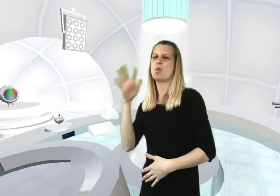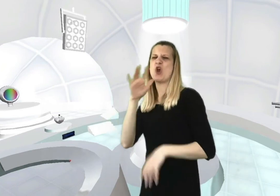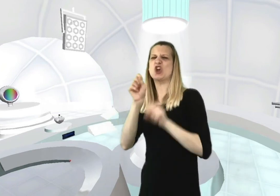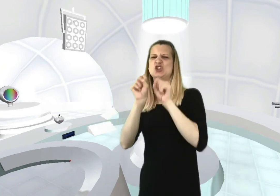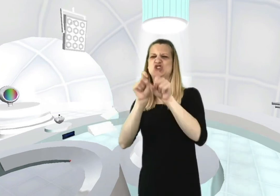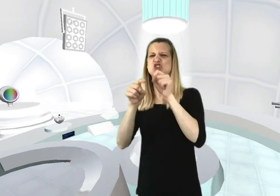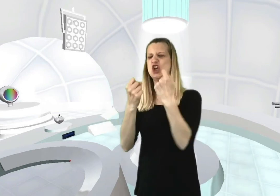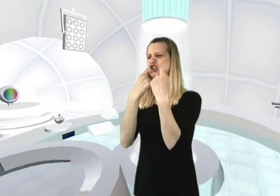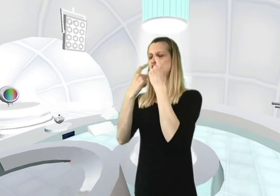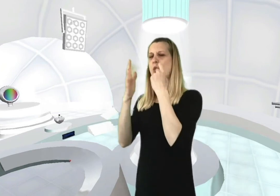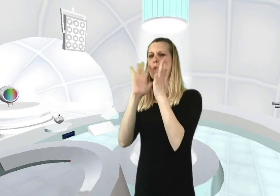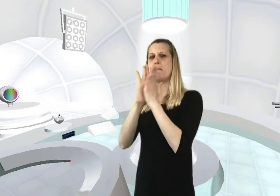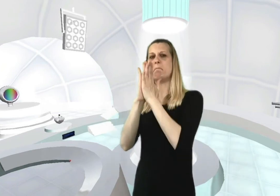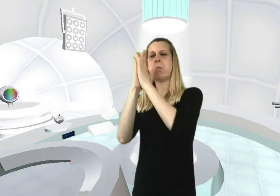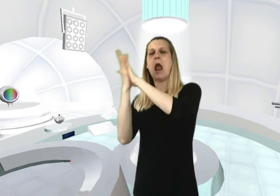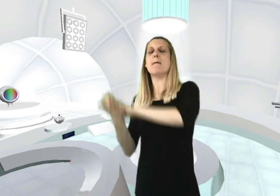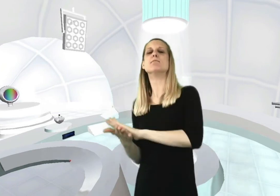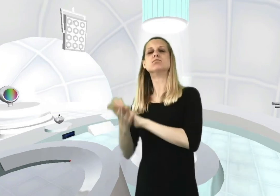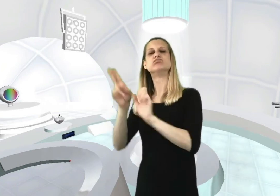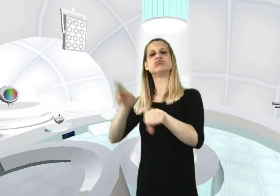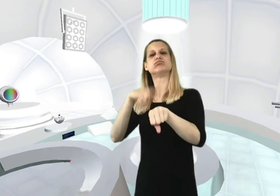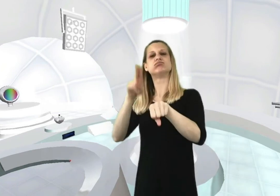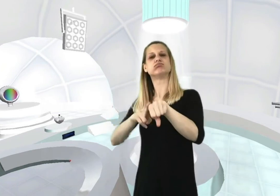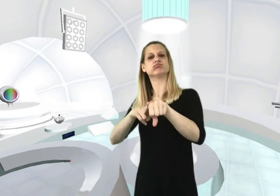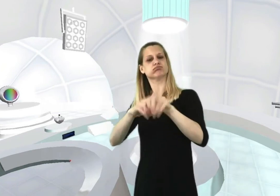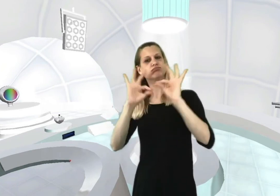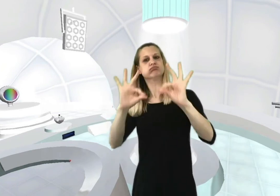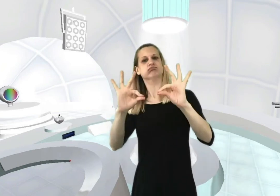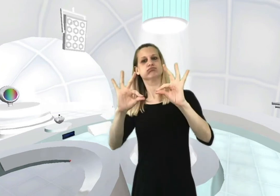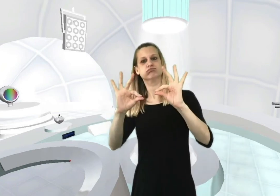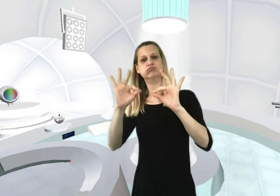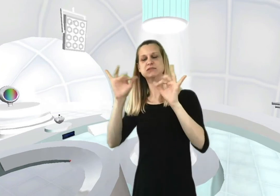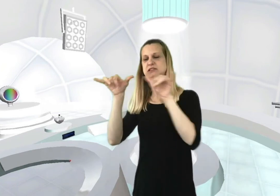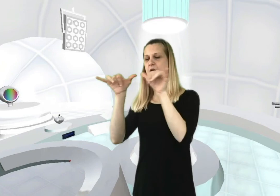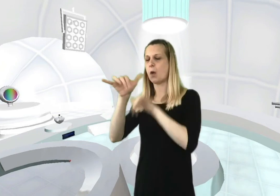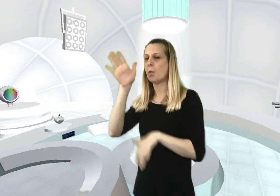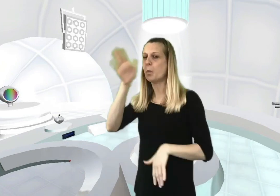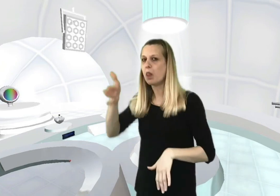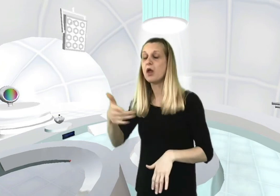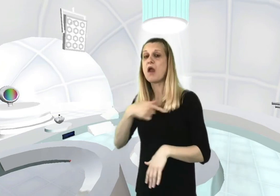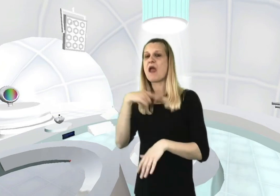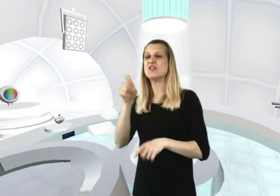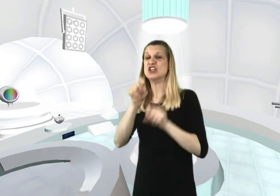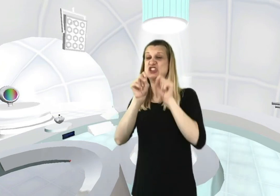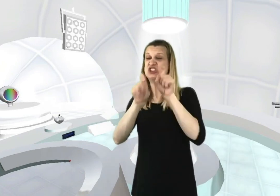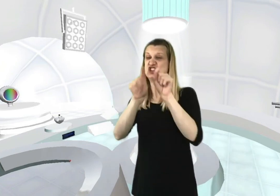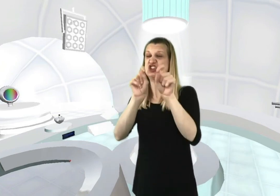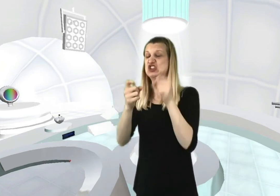because we’ll soon fatten him up again. All we’ll have to do is give him a